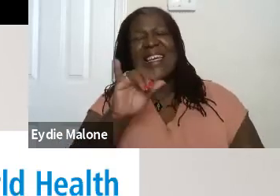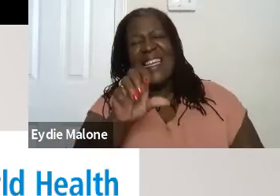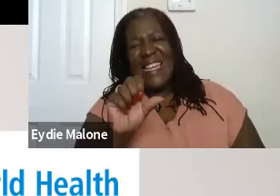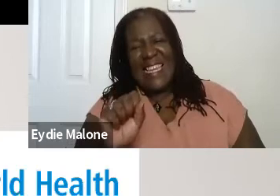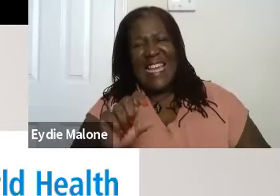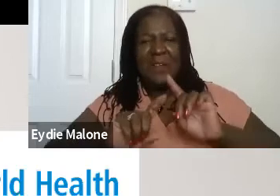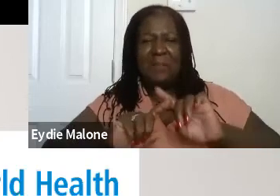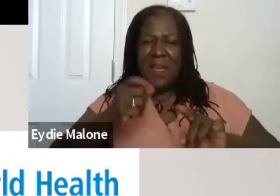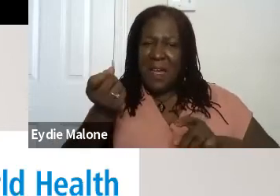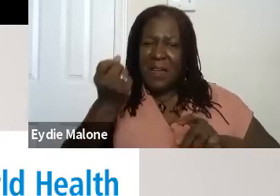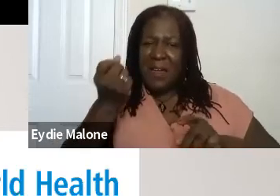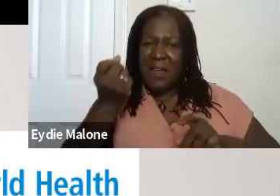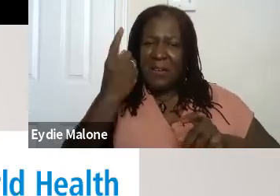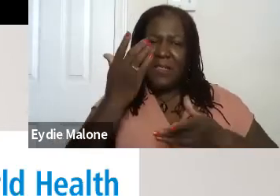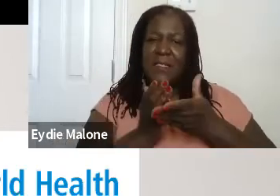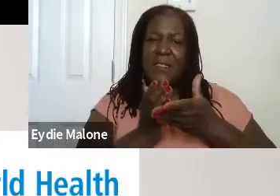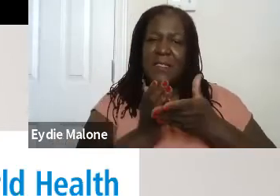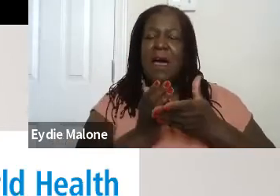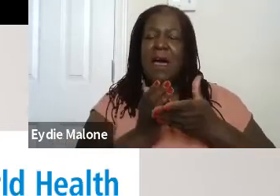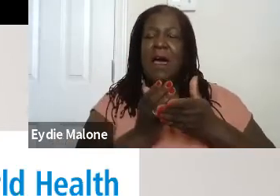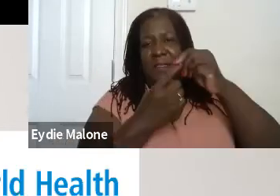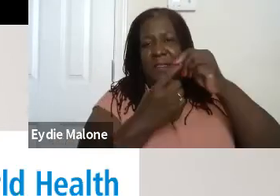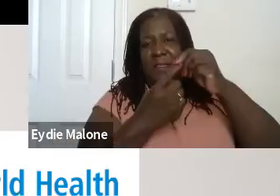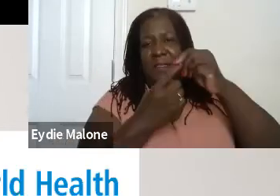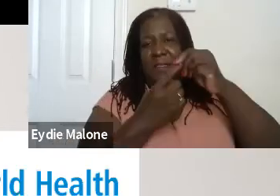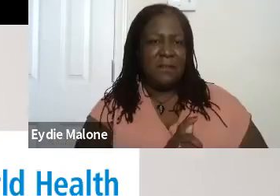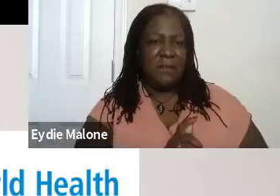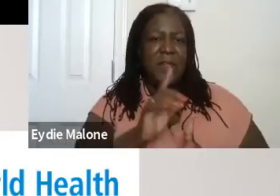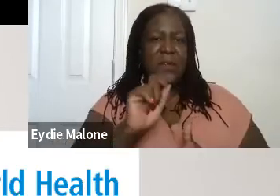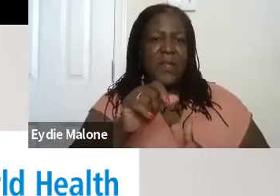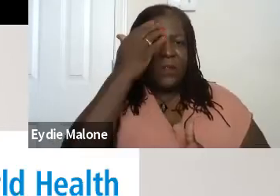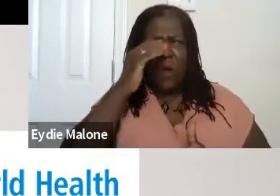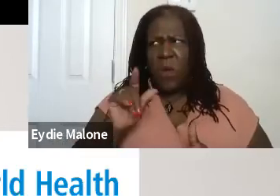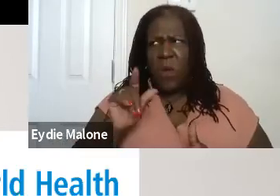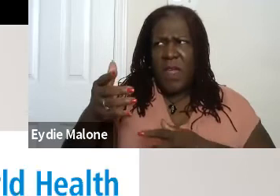some exceptions to this. You need to know where they also got their information before